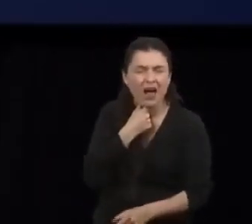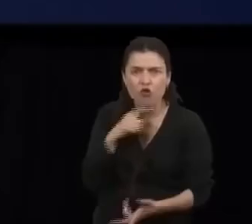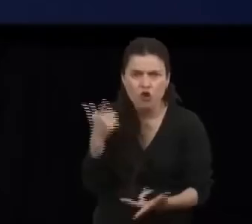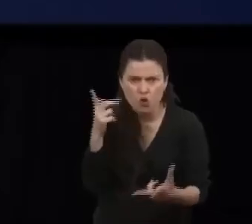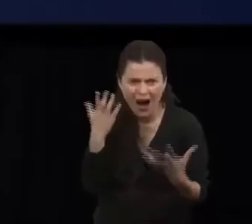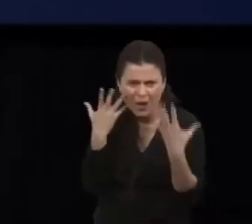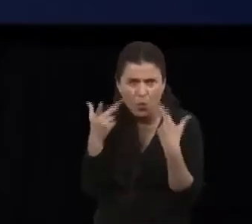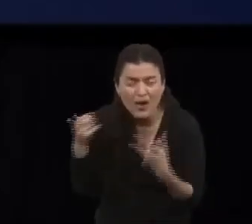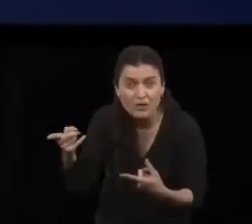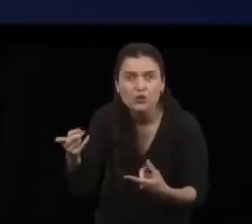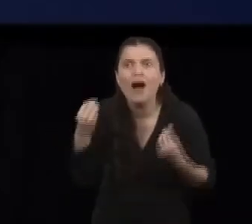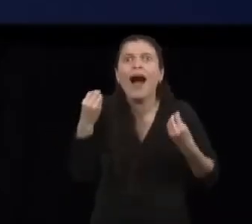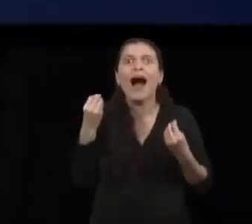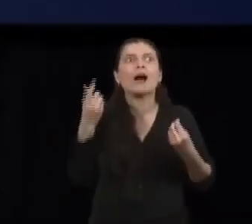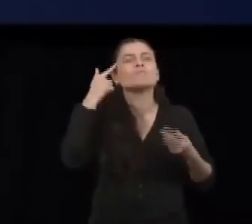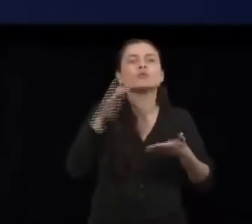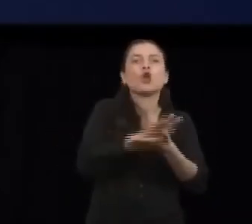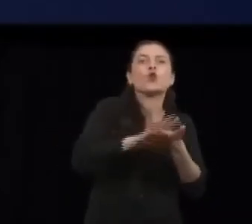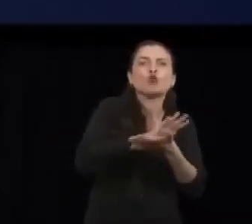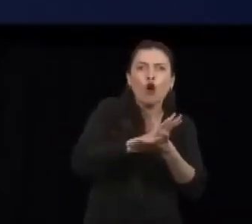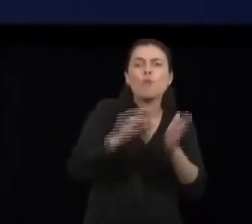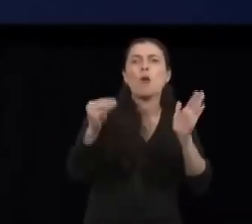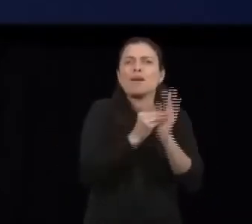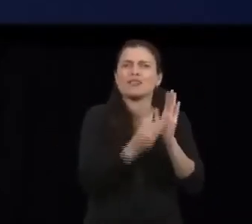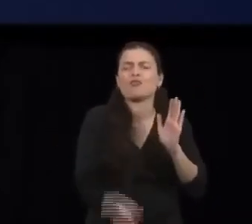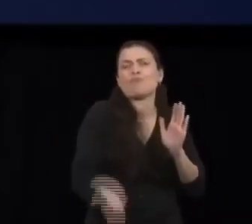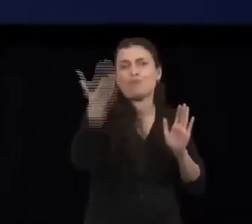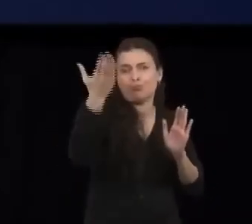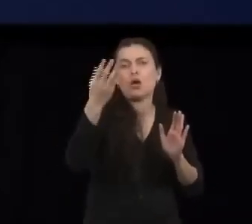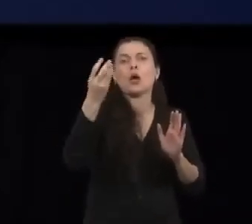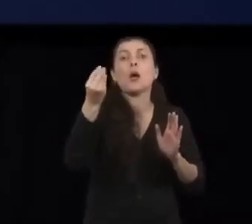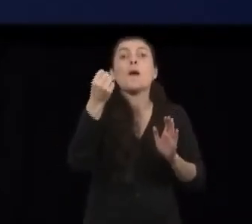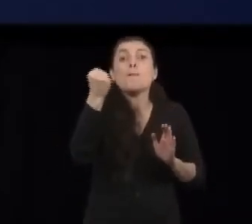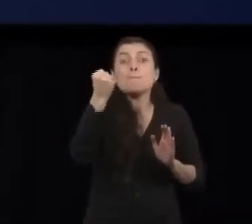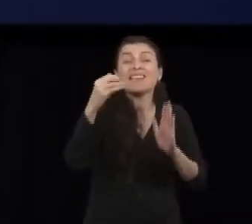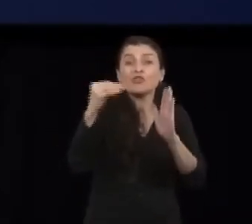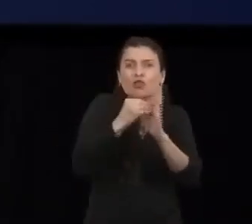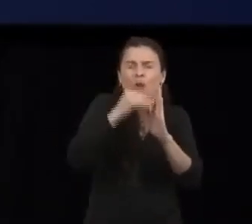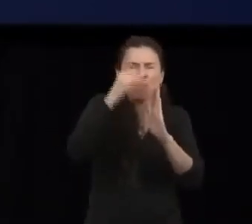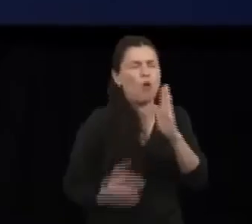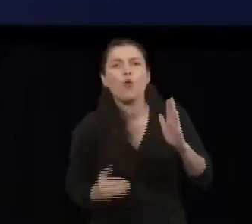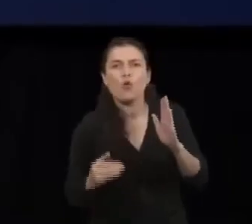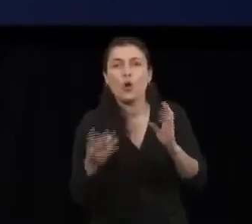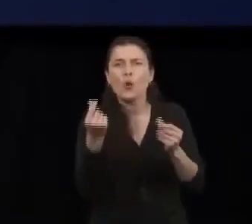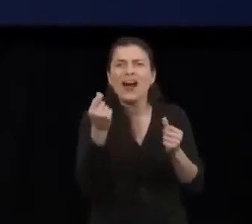And you have to devalue more than proportionally because since the goods market adjusts slowly